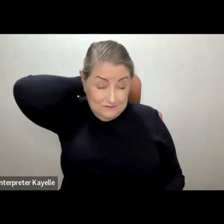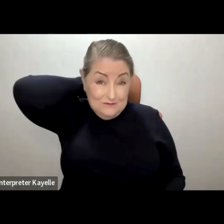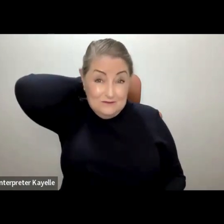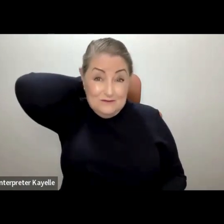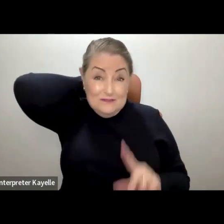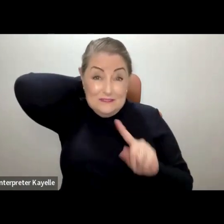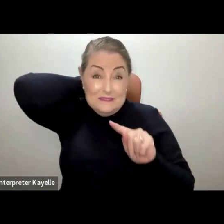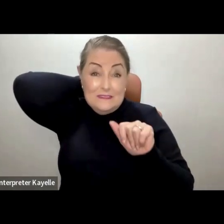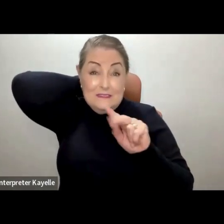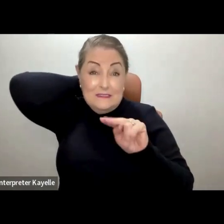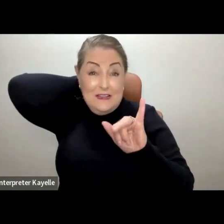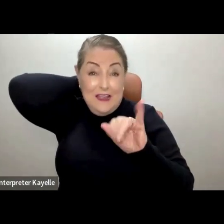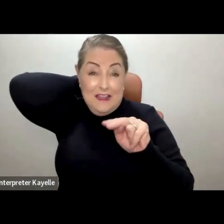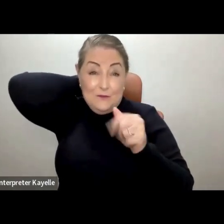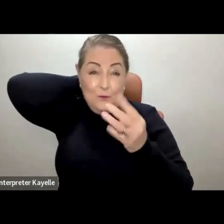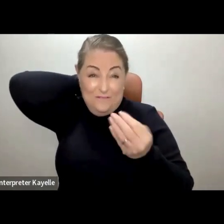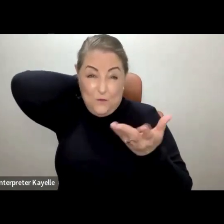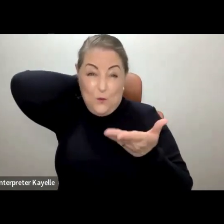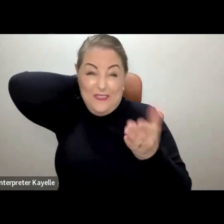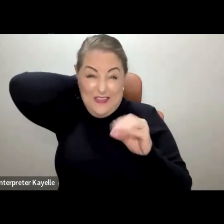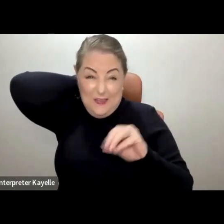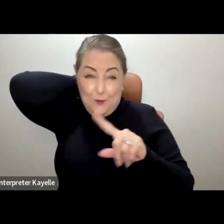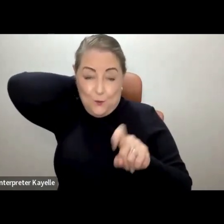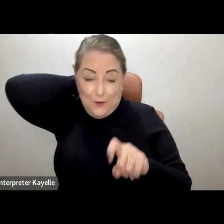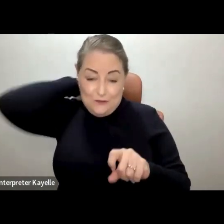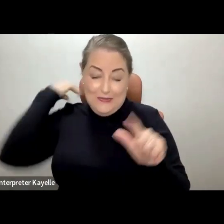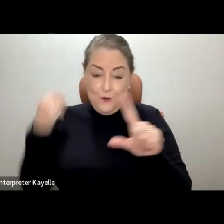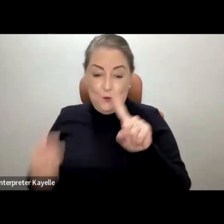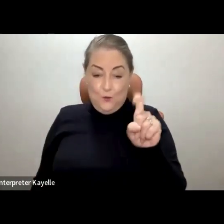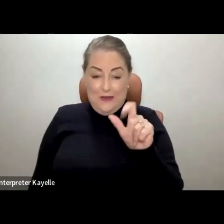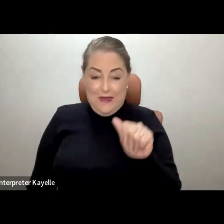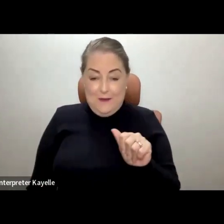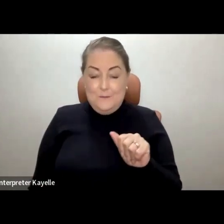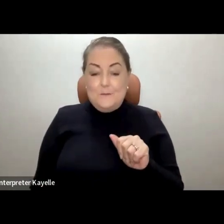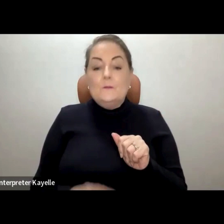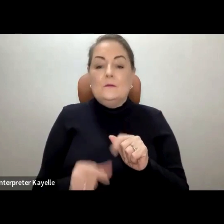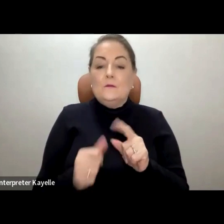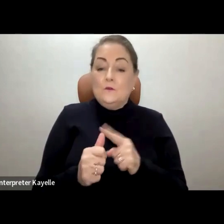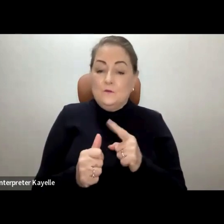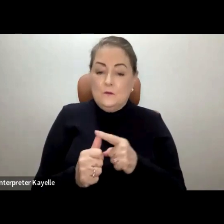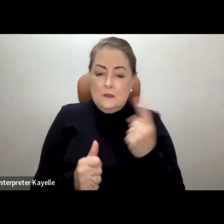[Tania Kalaitzidis] Yes, we have a few things in the Q&A. First, someone is asking if